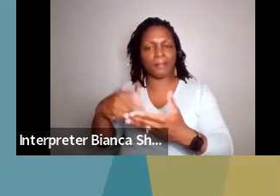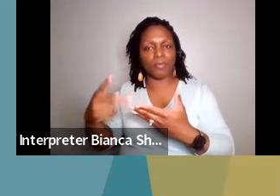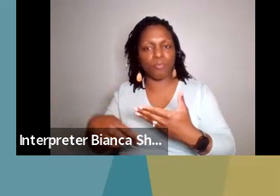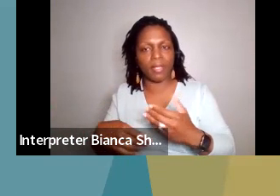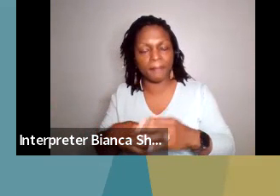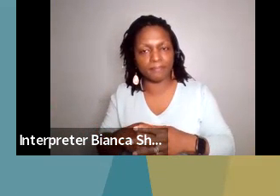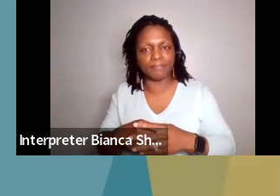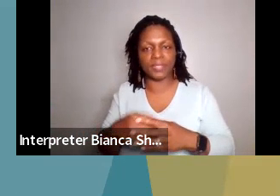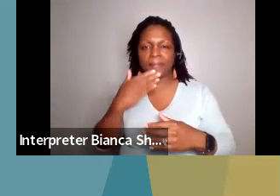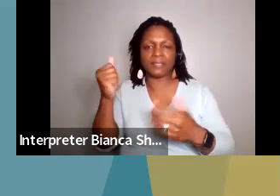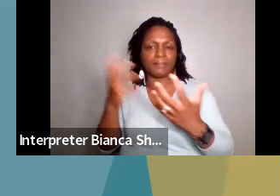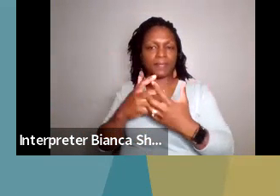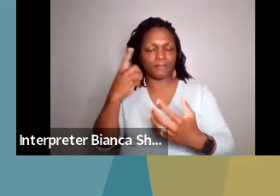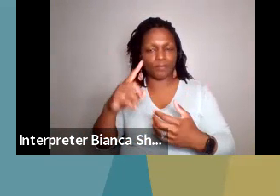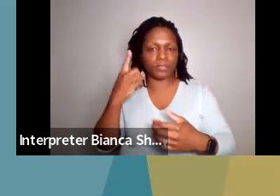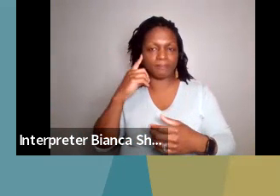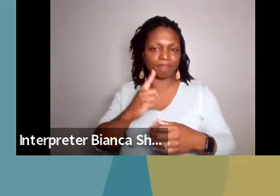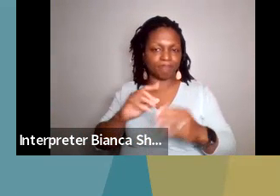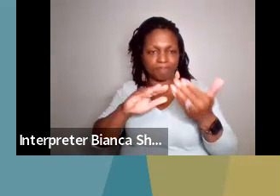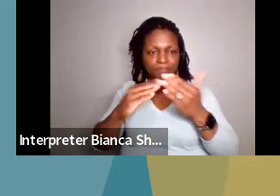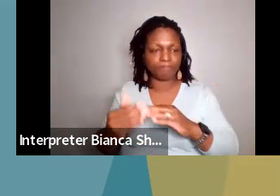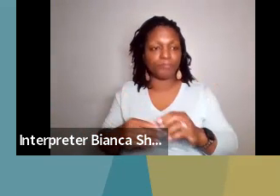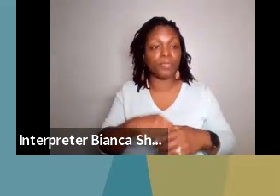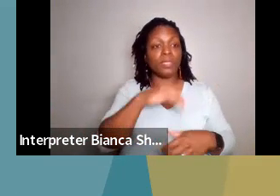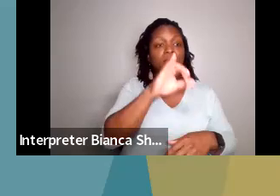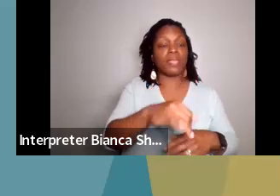The next one is a address addressing gaps in mental health services